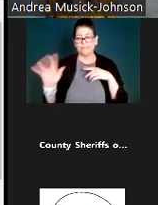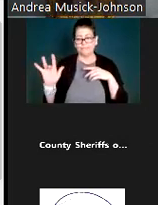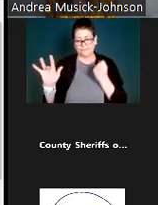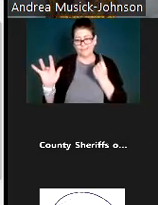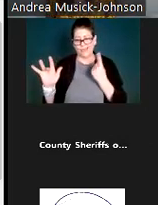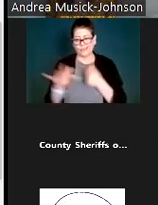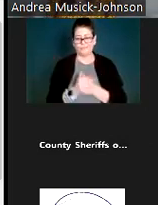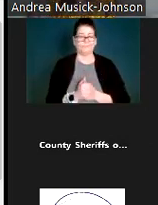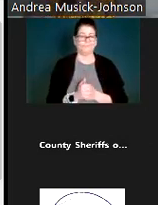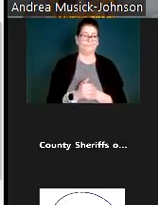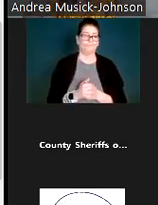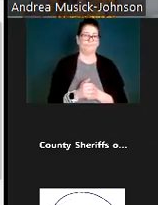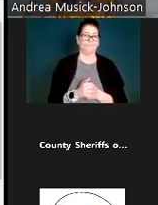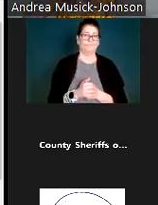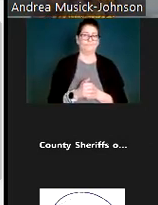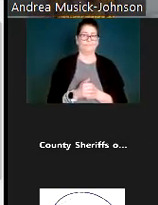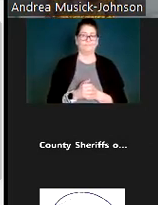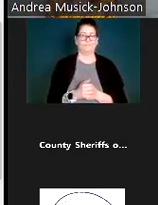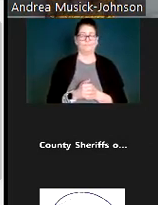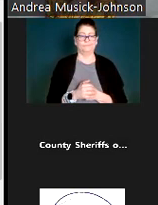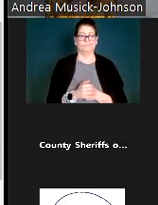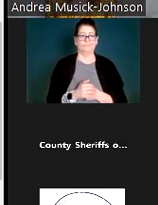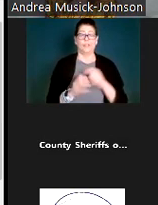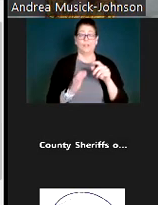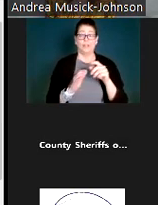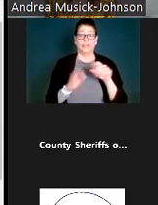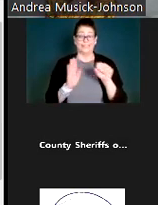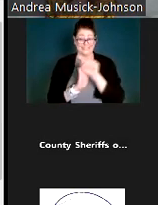But whenever you select the state that you would like to